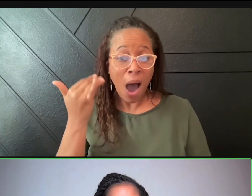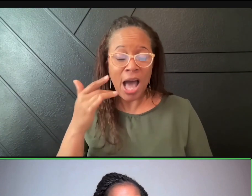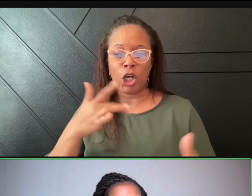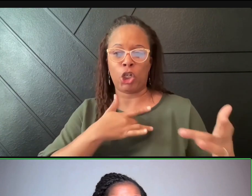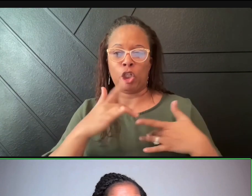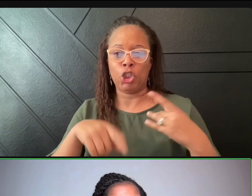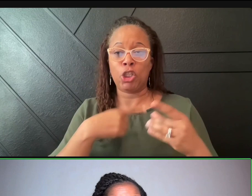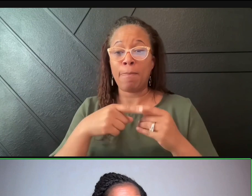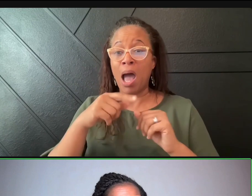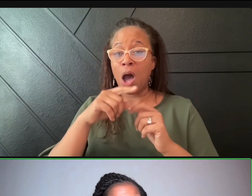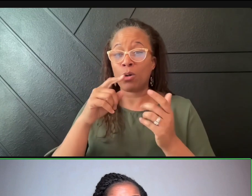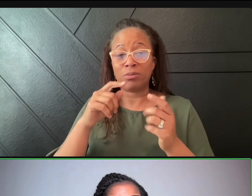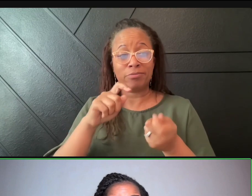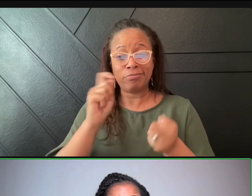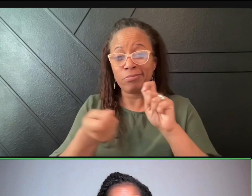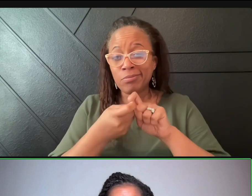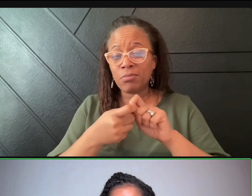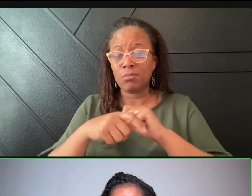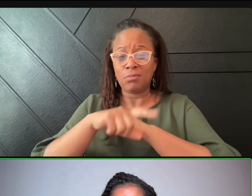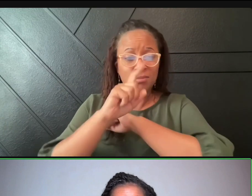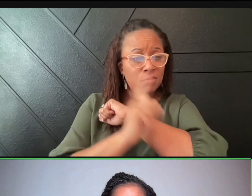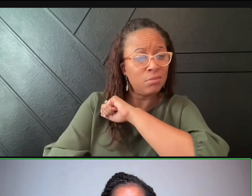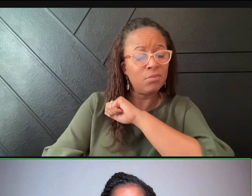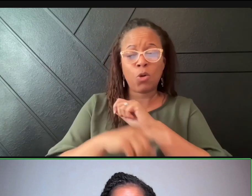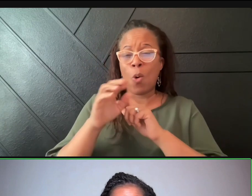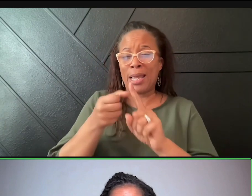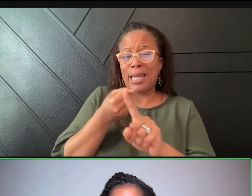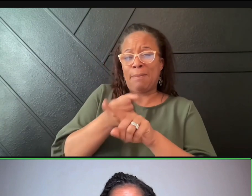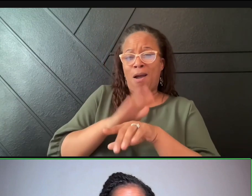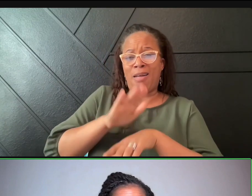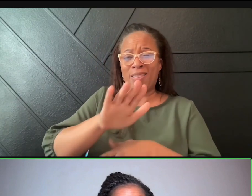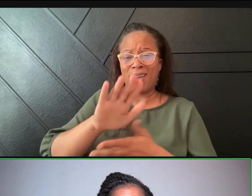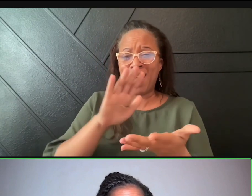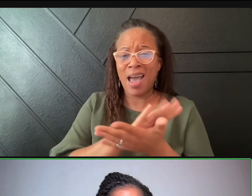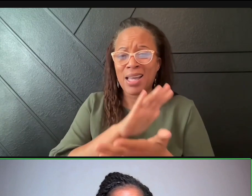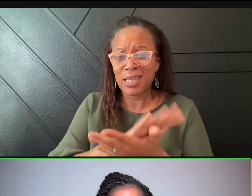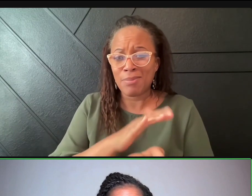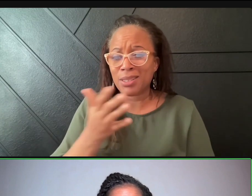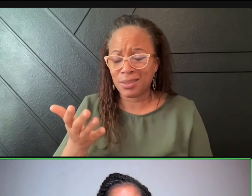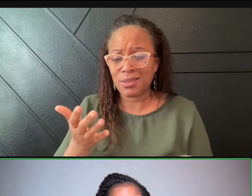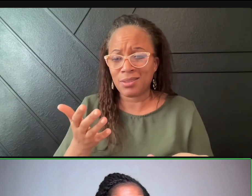it would be key for the student to know how to, let's say, share complaints.